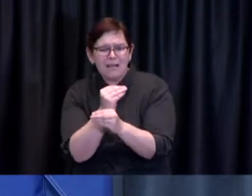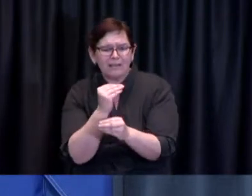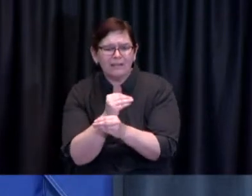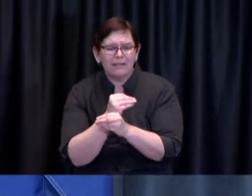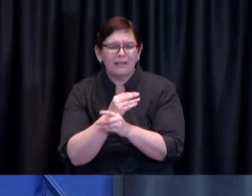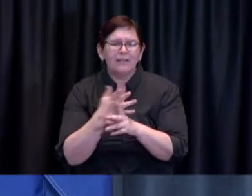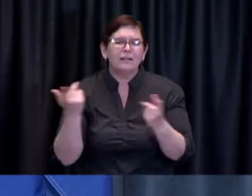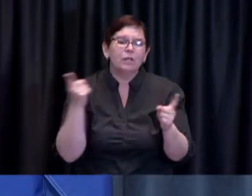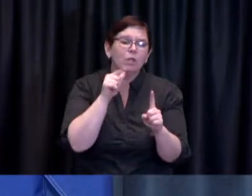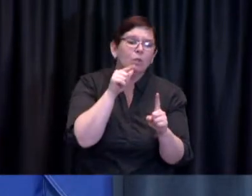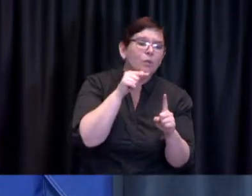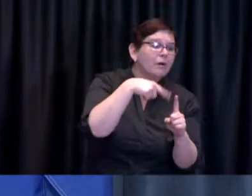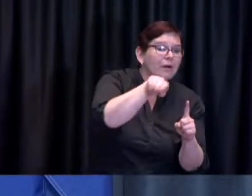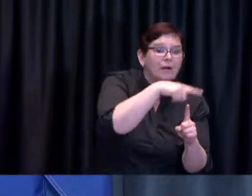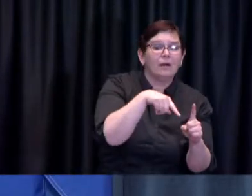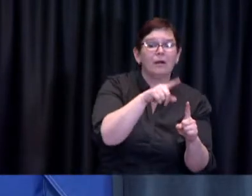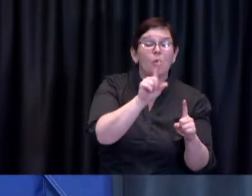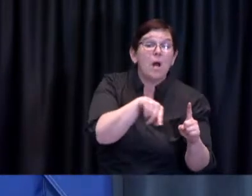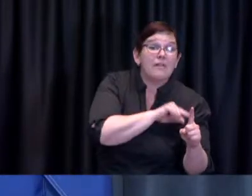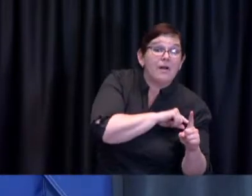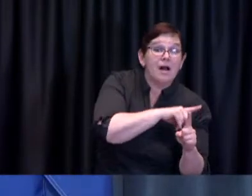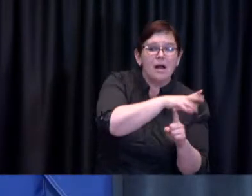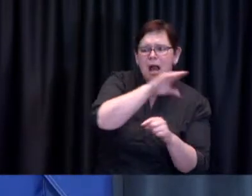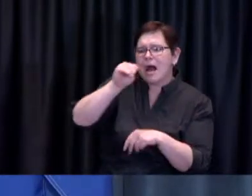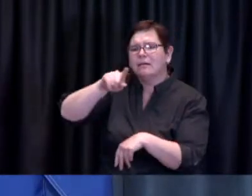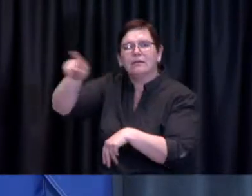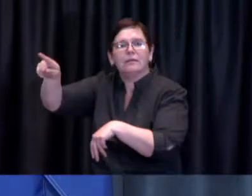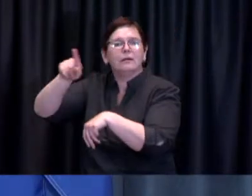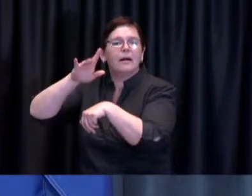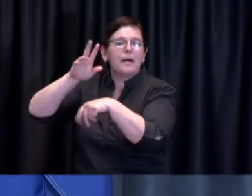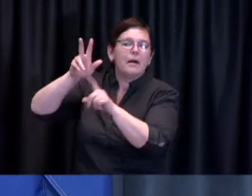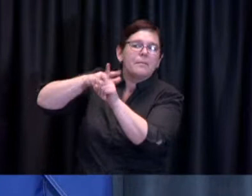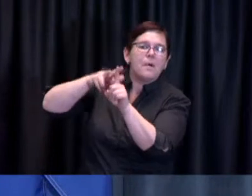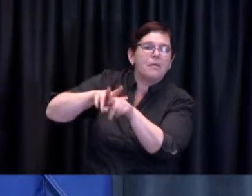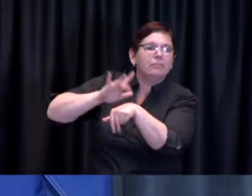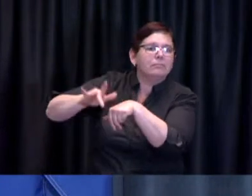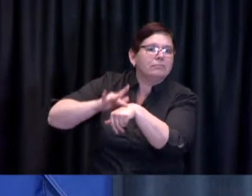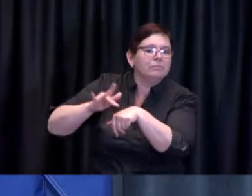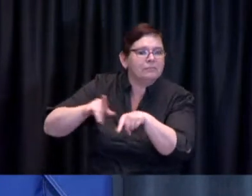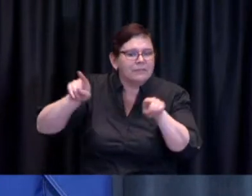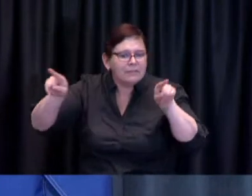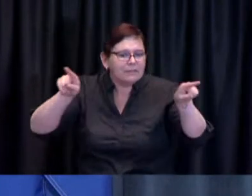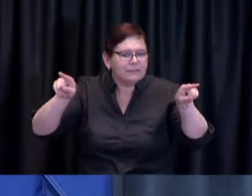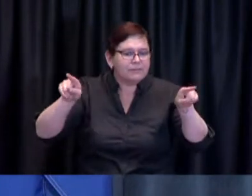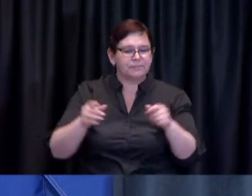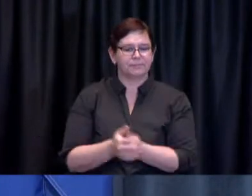are currently vaccine appointments in our system but I will remind uh remind everyone dave that